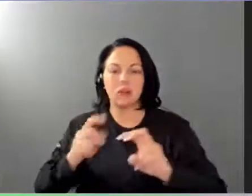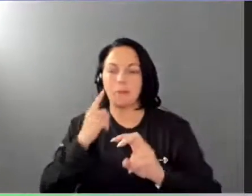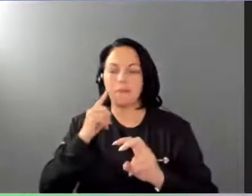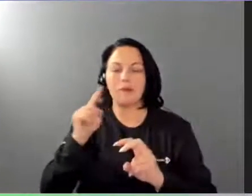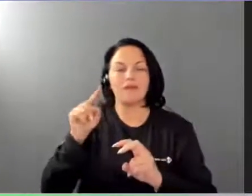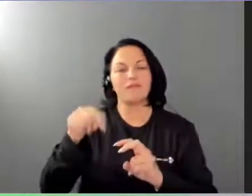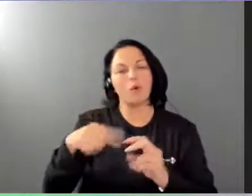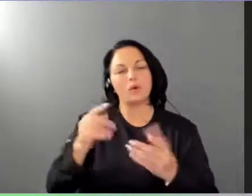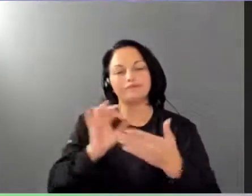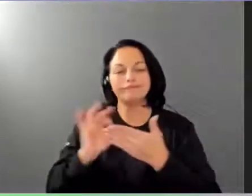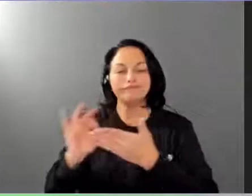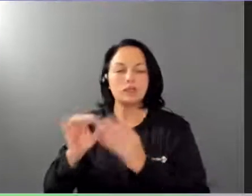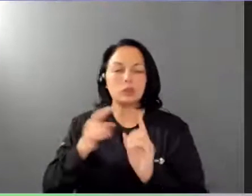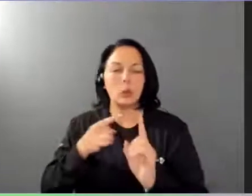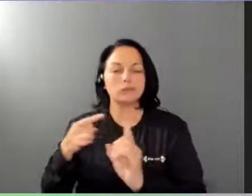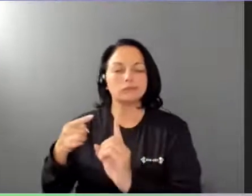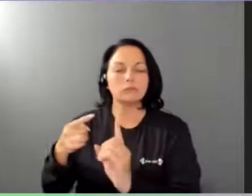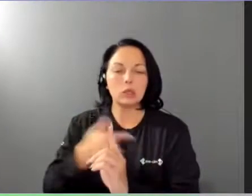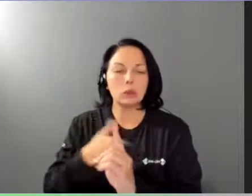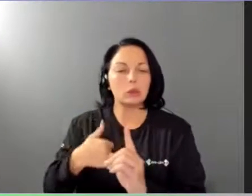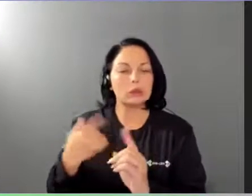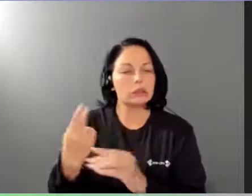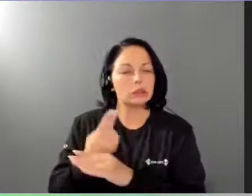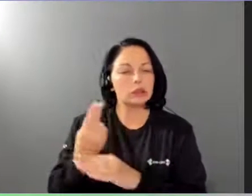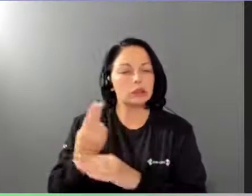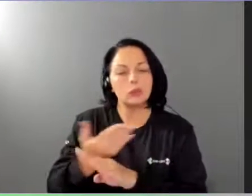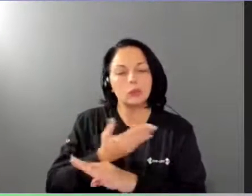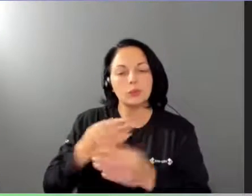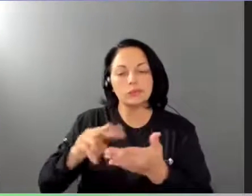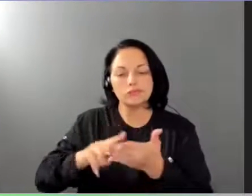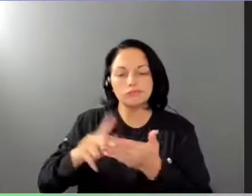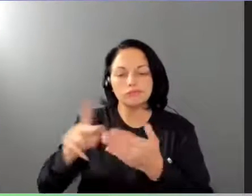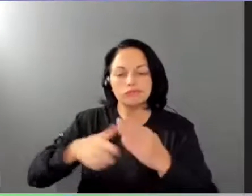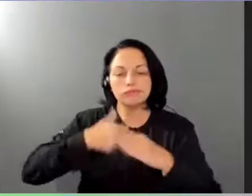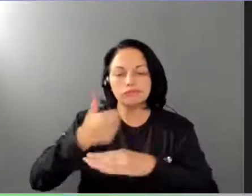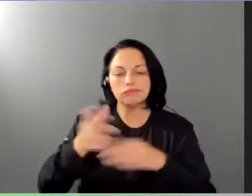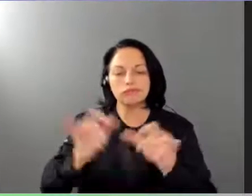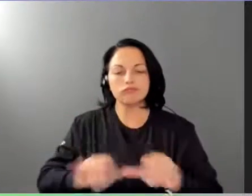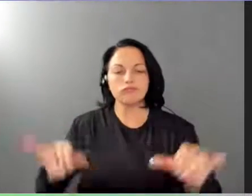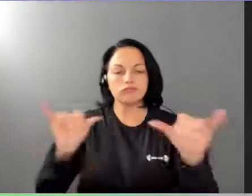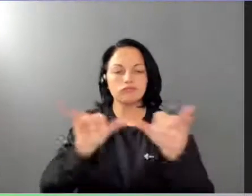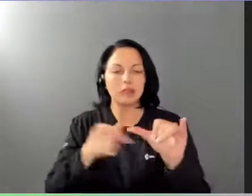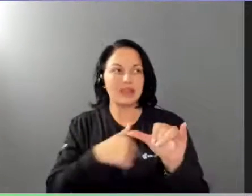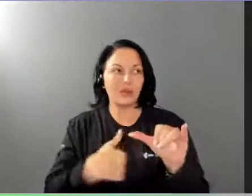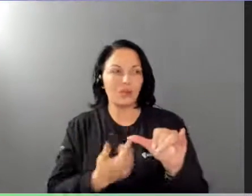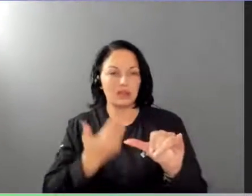[Katie McCormick] Just to note this is static analysis so we do have other tools that do